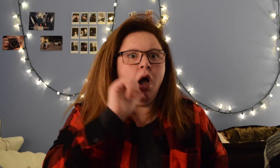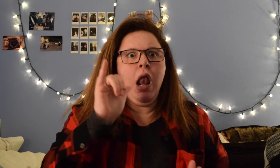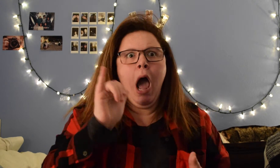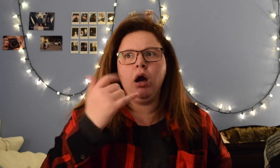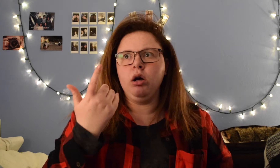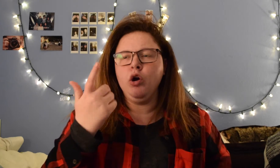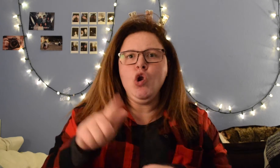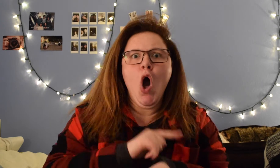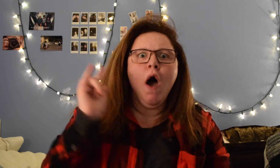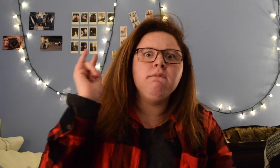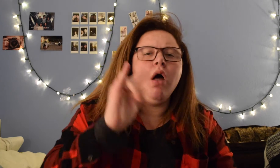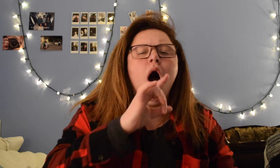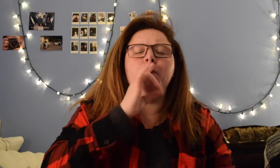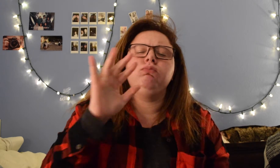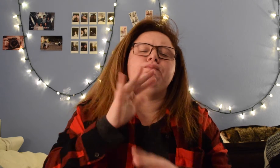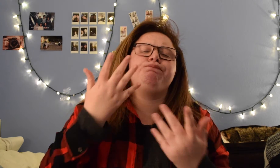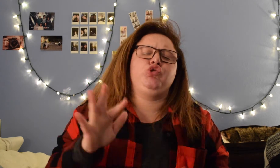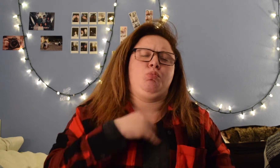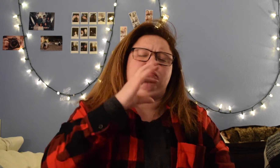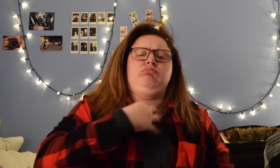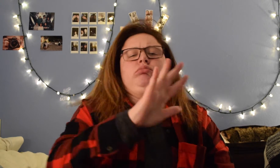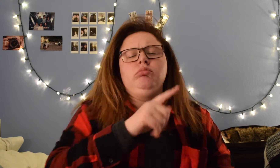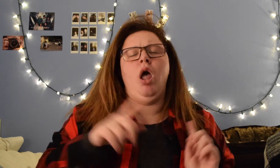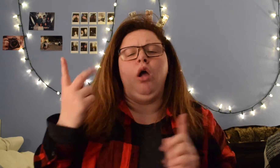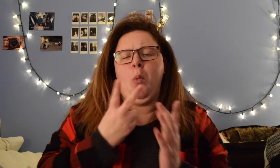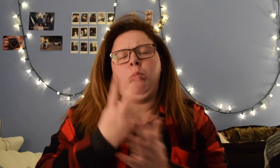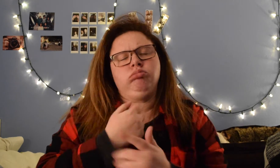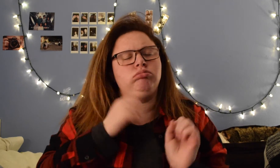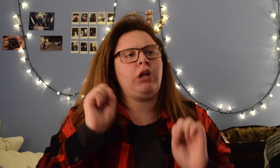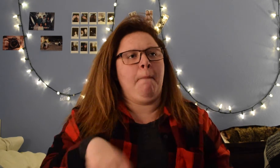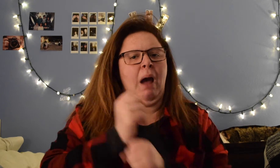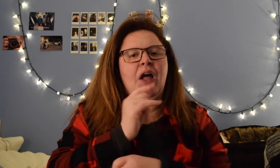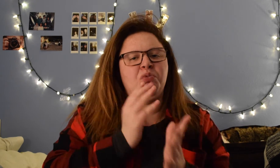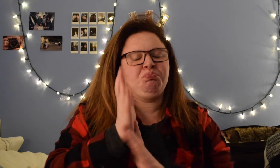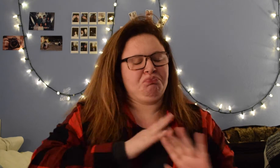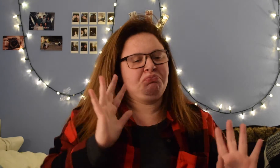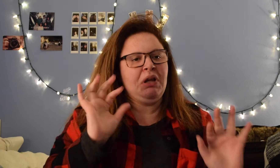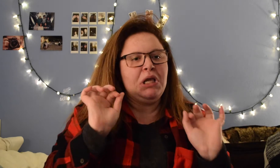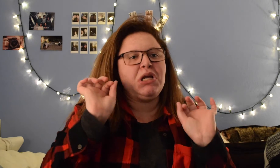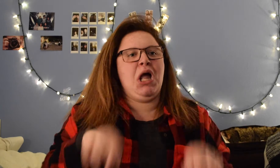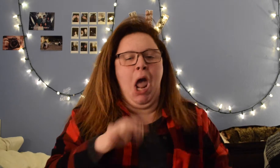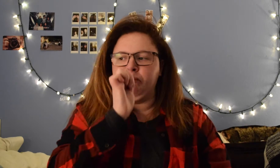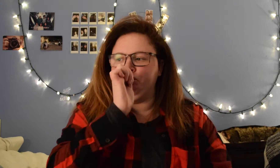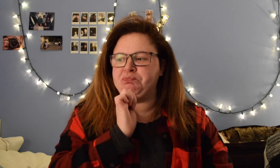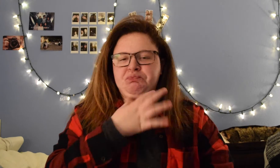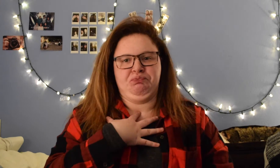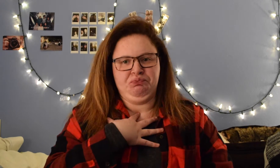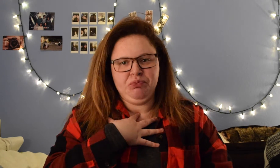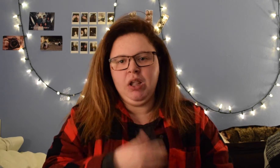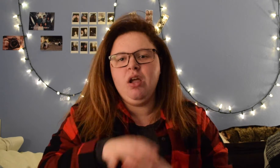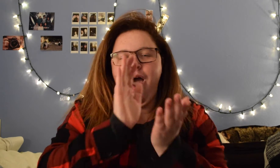I mean it's not like a long flight. If it was, I would make a complaint. But it's just 2 hours, I can make it through